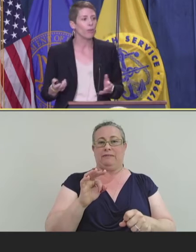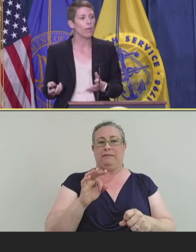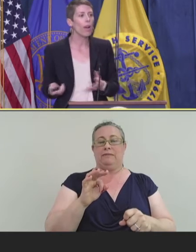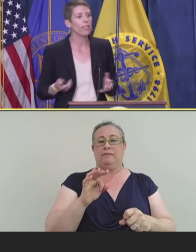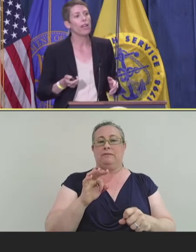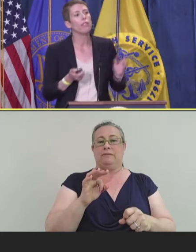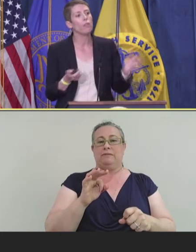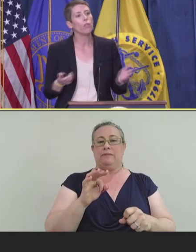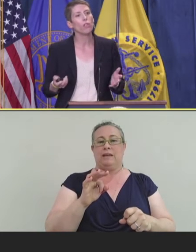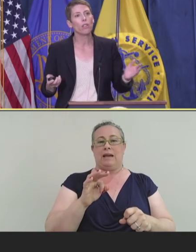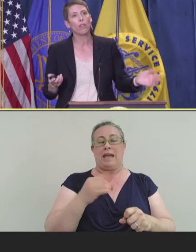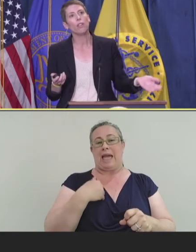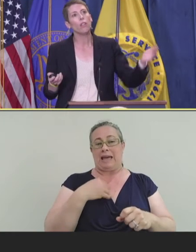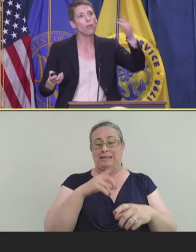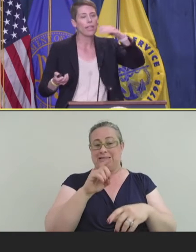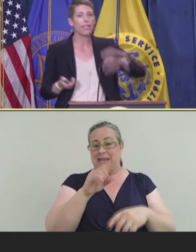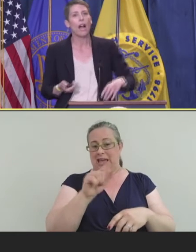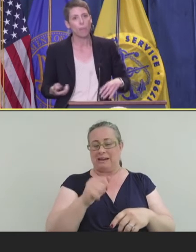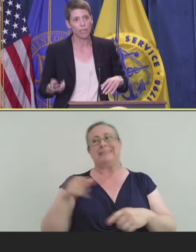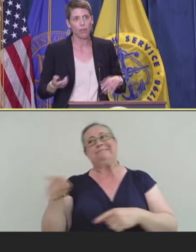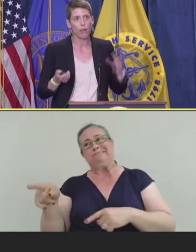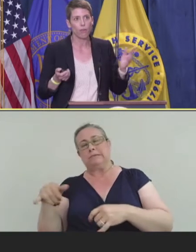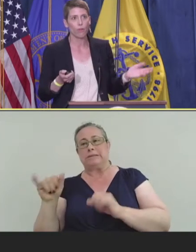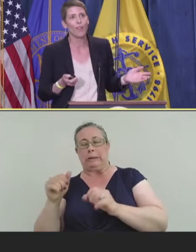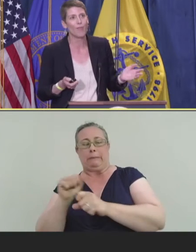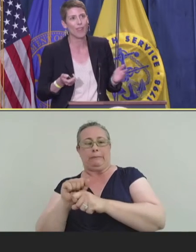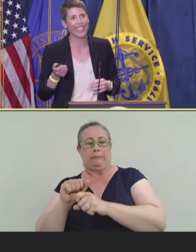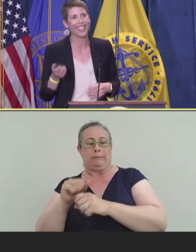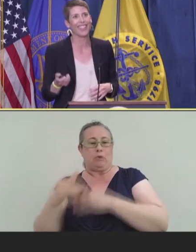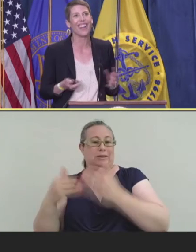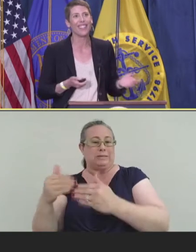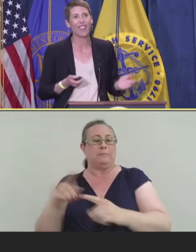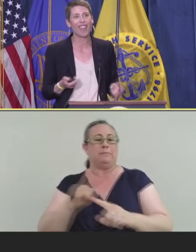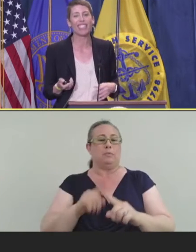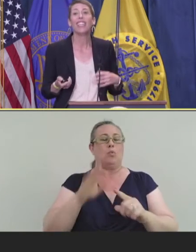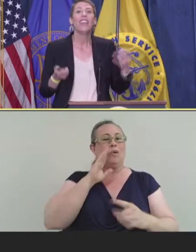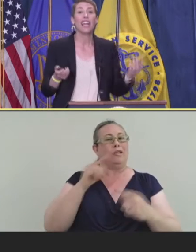being processed, it would look a little bit like the opposite of what Dr. Hollands showed us. As